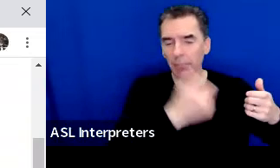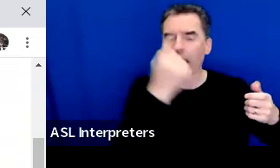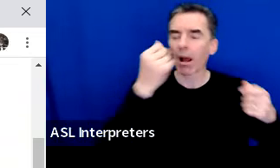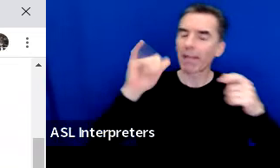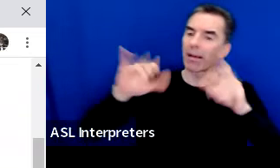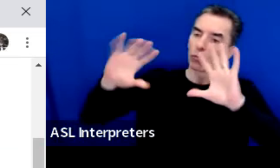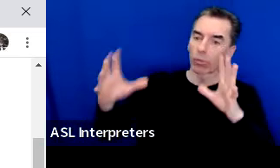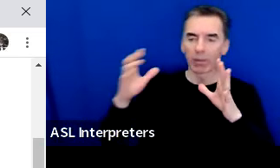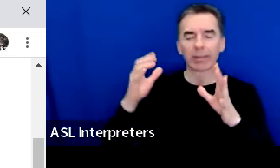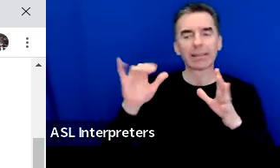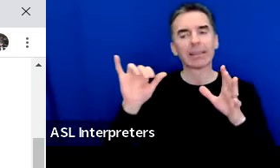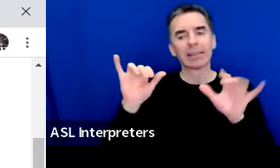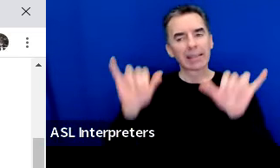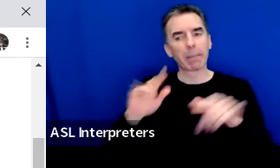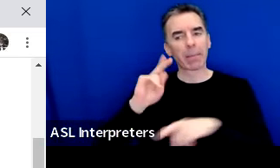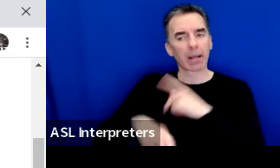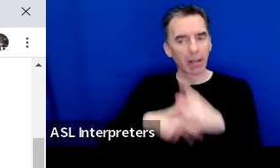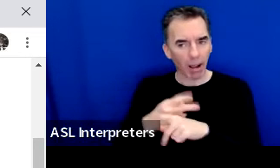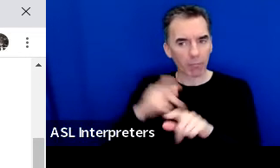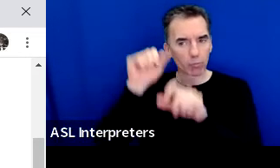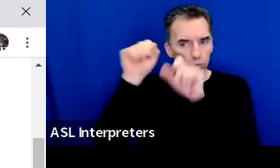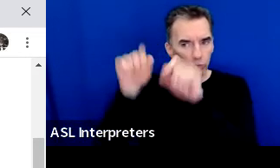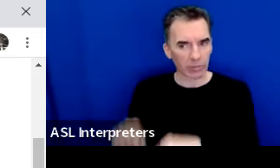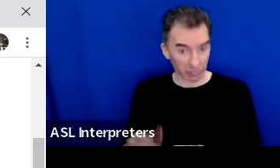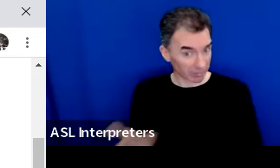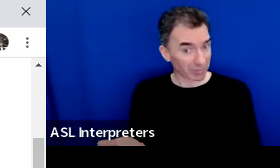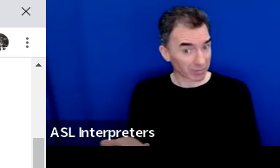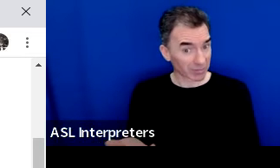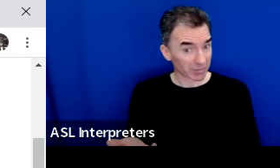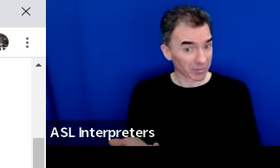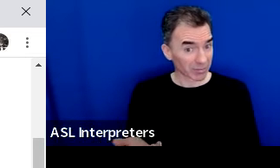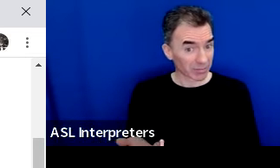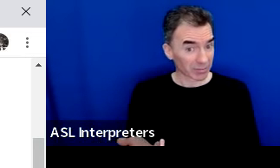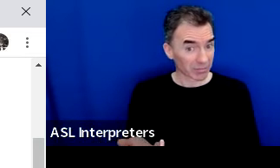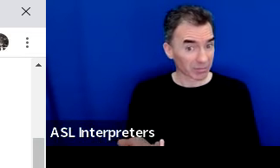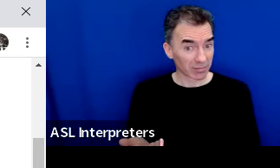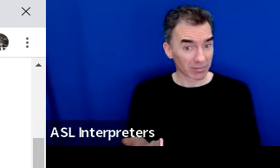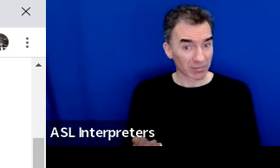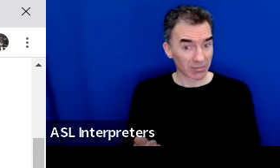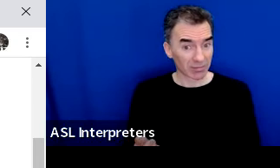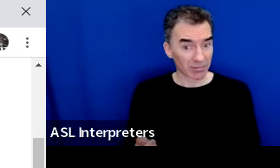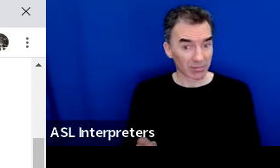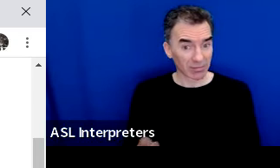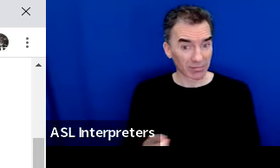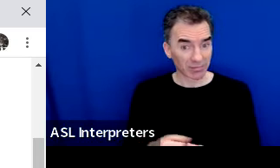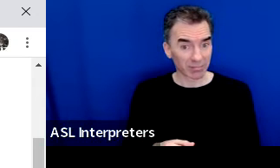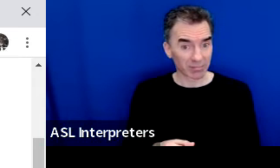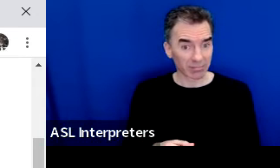You know, they're all going to say for the study, we should. Yeah, you have to select an answer T or Z. OK? Some of them are tricky.